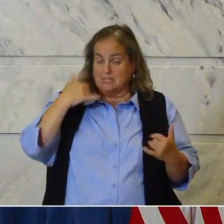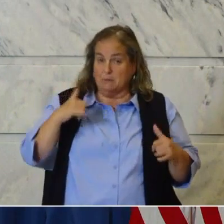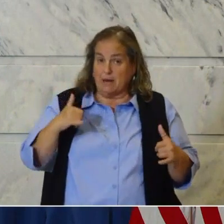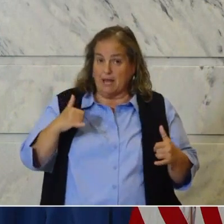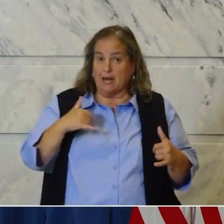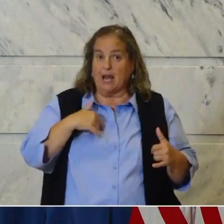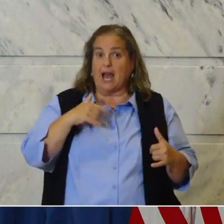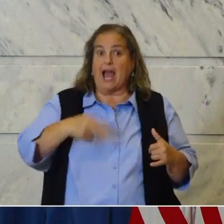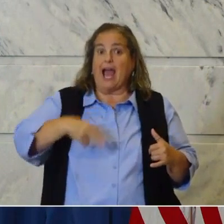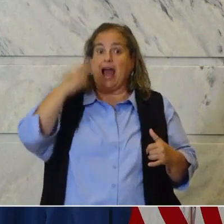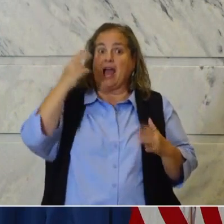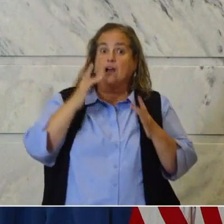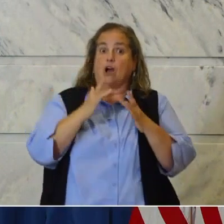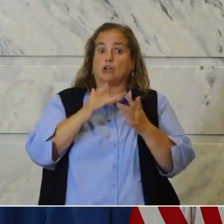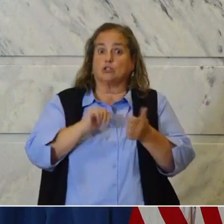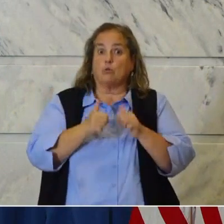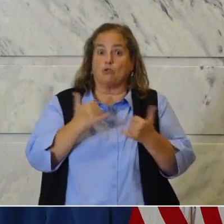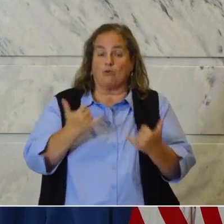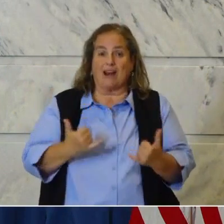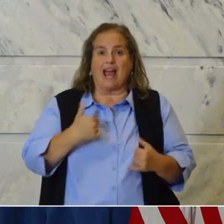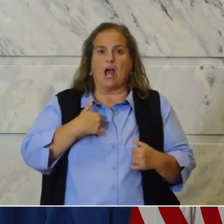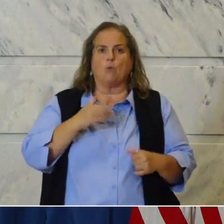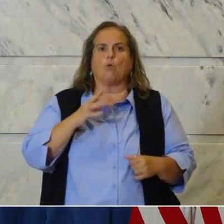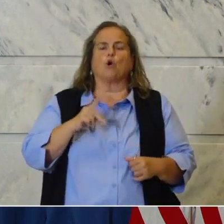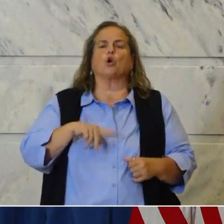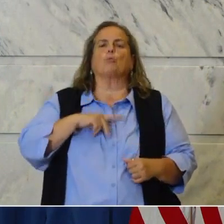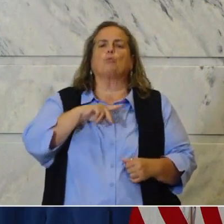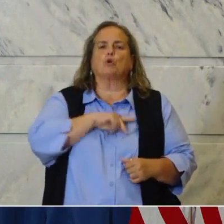contact sport right now, I would personally be taking them to be tested